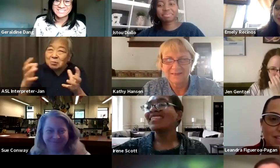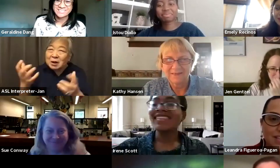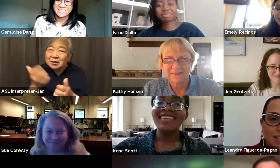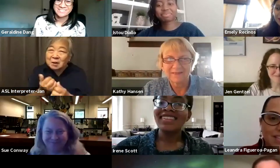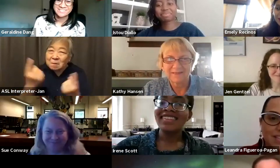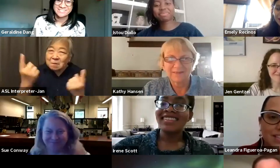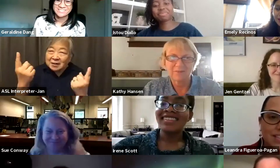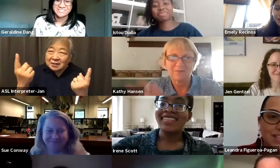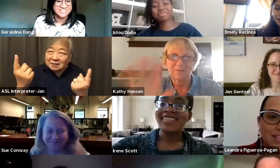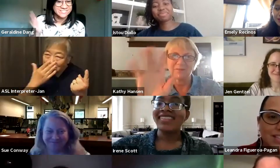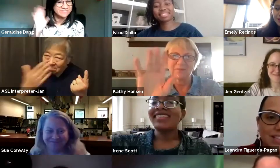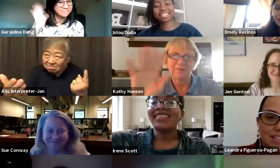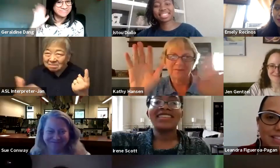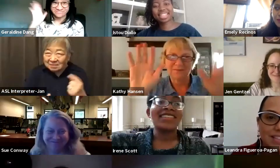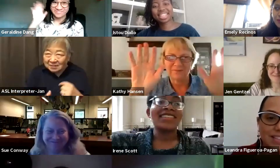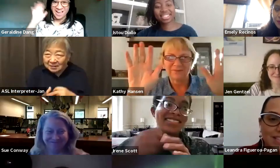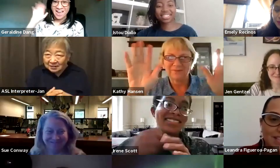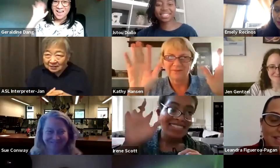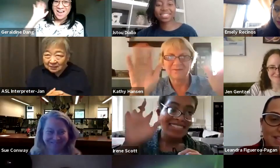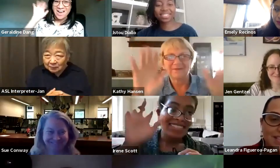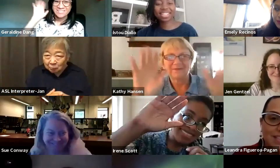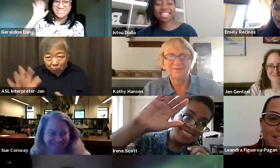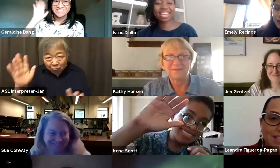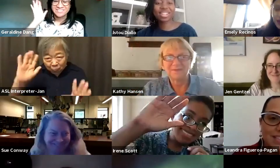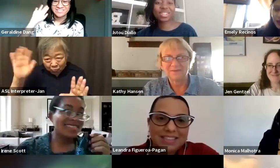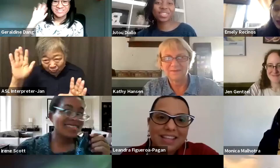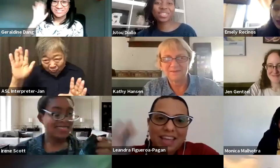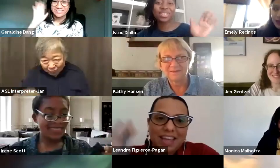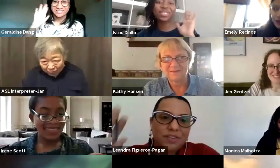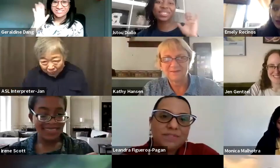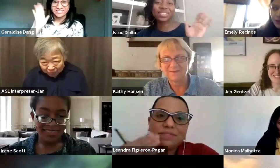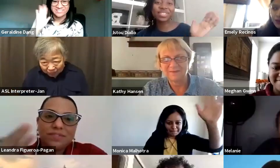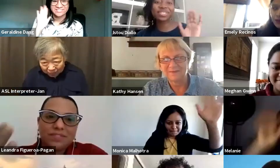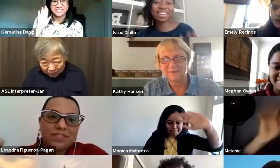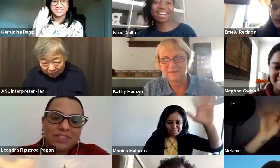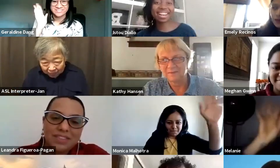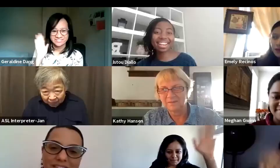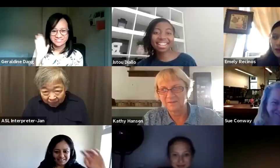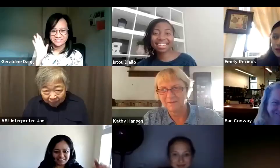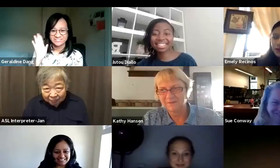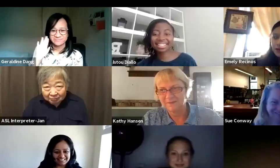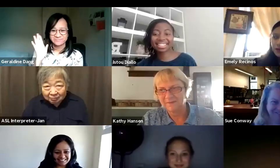Thanks, everyone. Bye! Thank you.